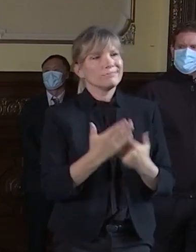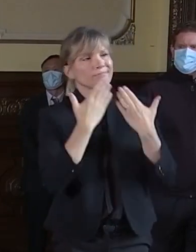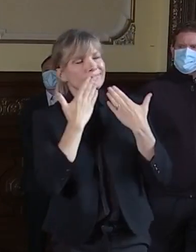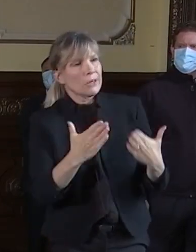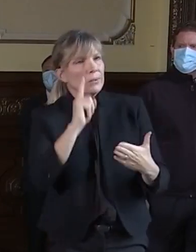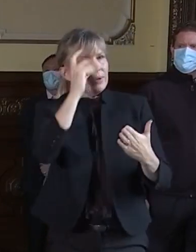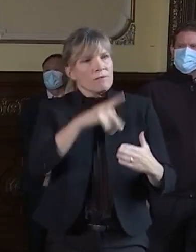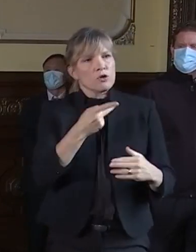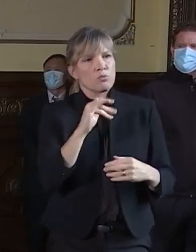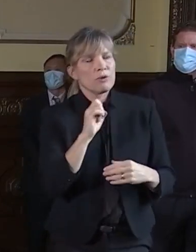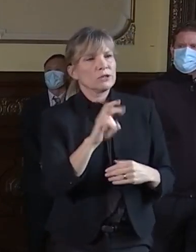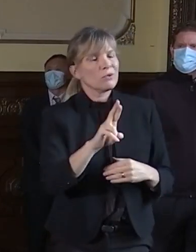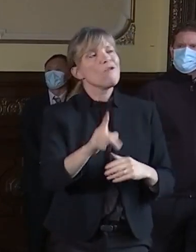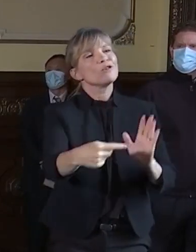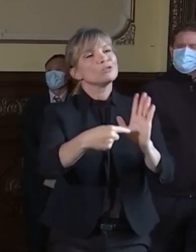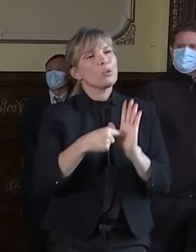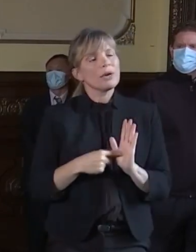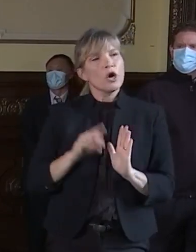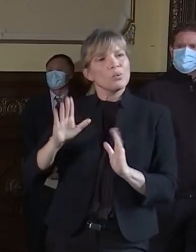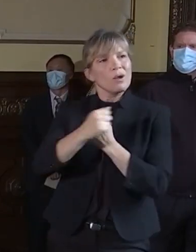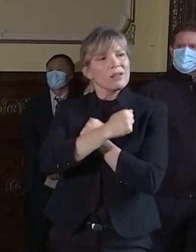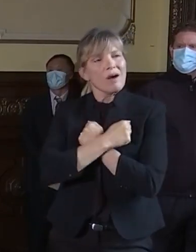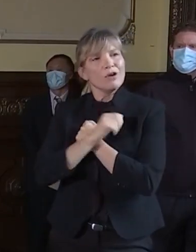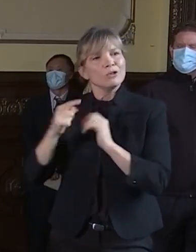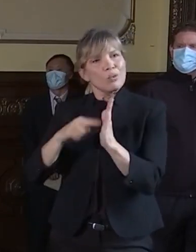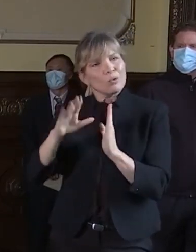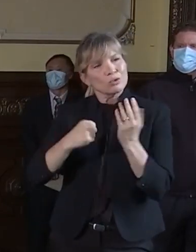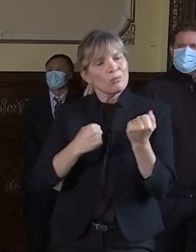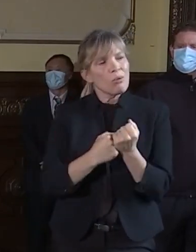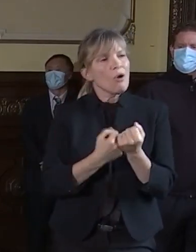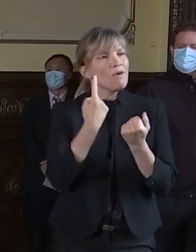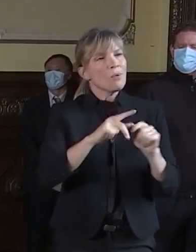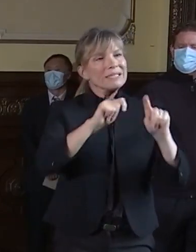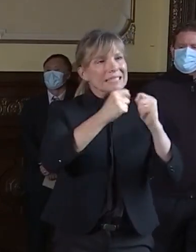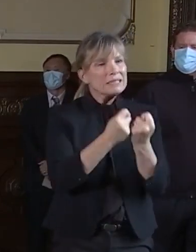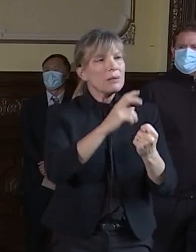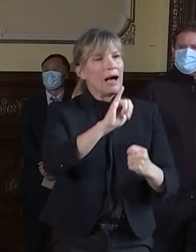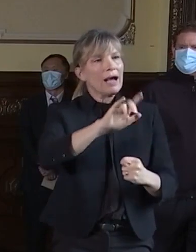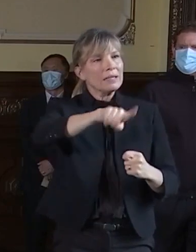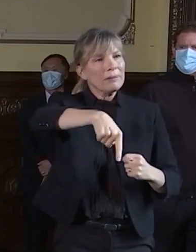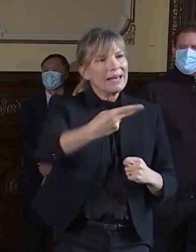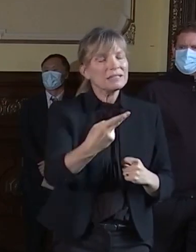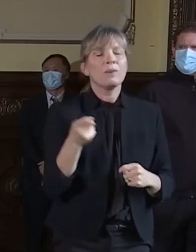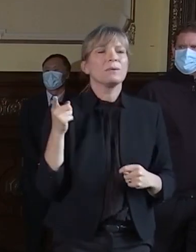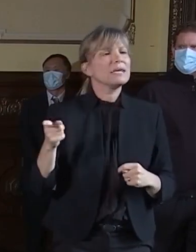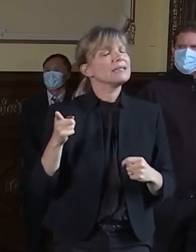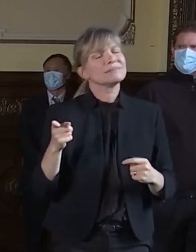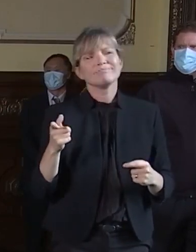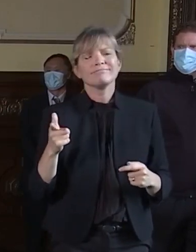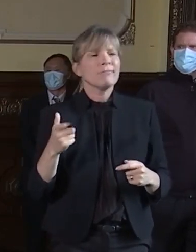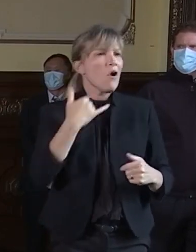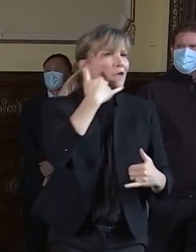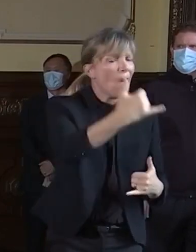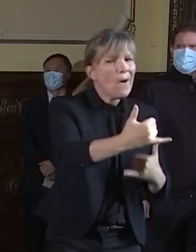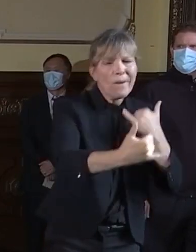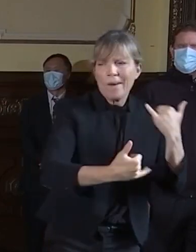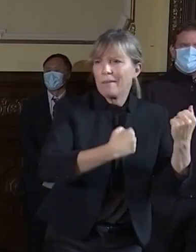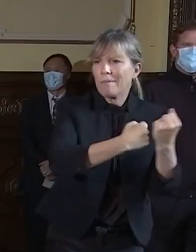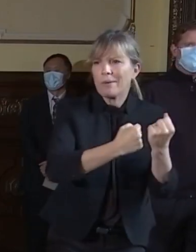WORKING DAY AND NIGHT ON YOUR BEHALF. I THANK GOVERNOR PRITZKER FOR SHOWING HIS LOVE AND SUPPORT FOR TEAM IDPH.